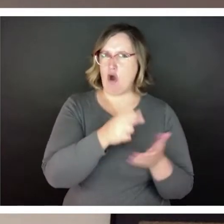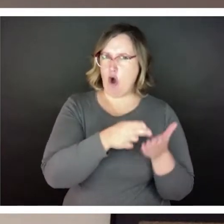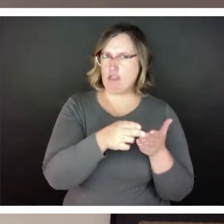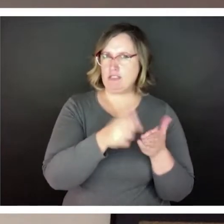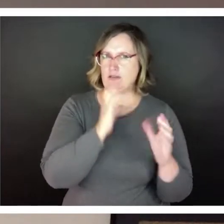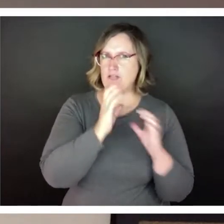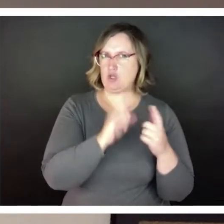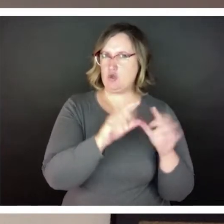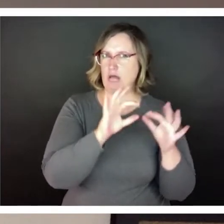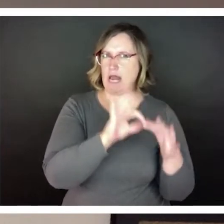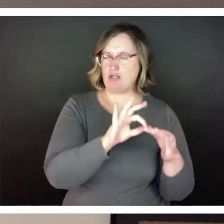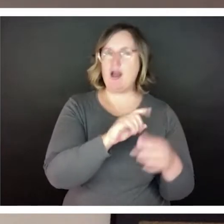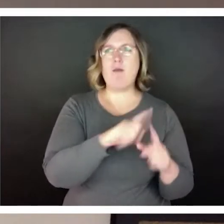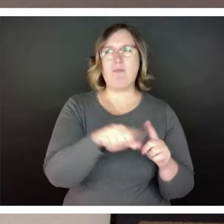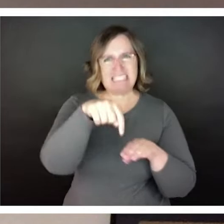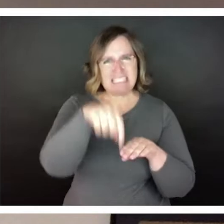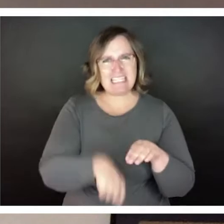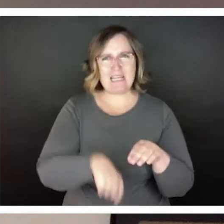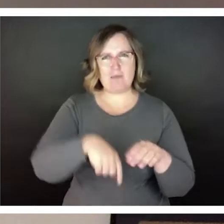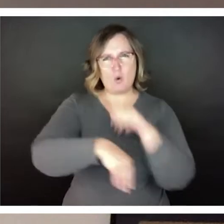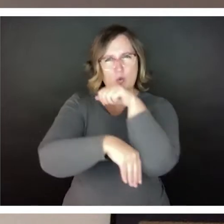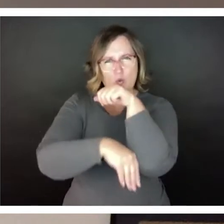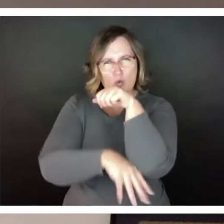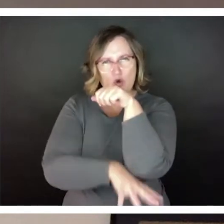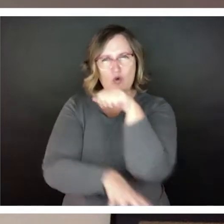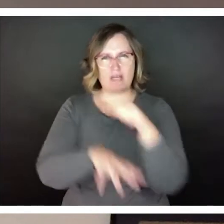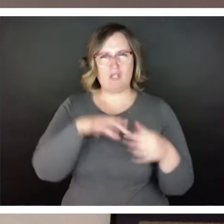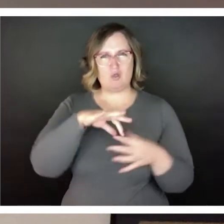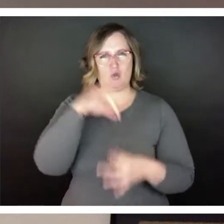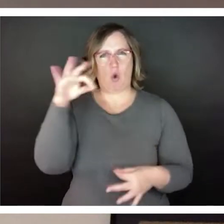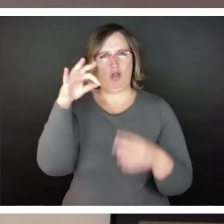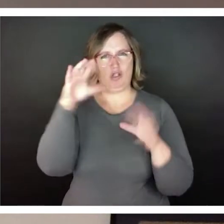Deep rooted soul stirring connection is essential for our wellbeing.